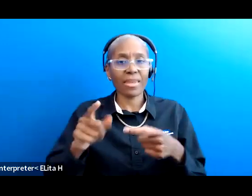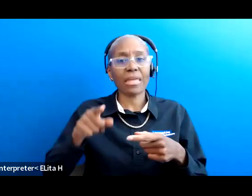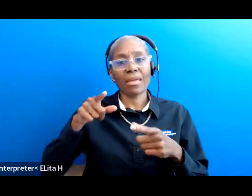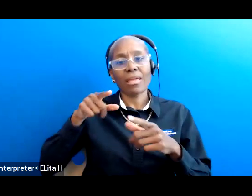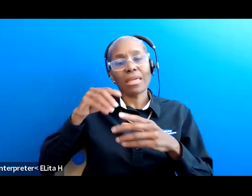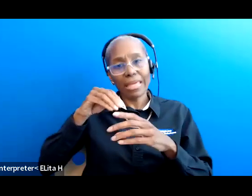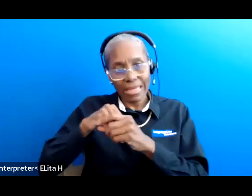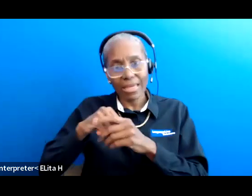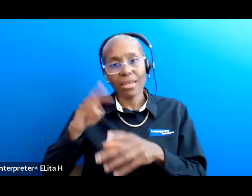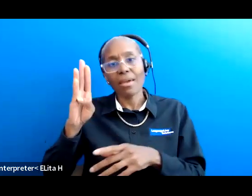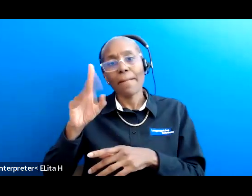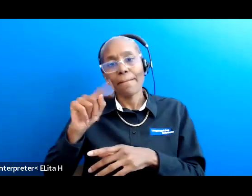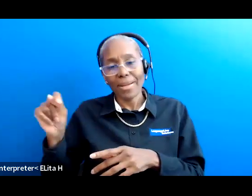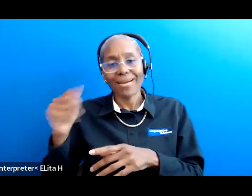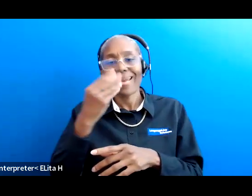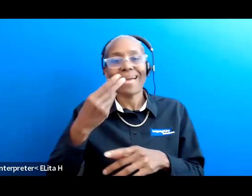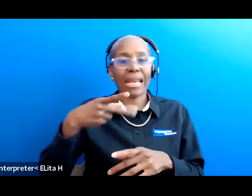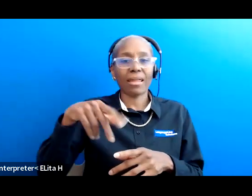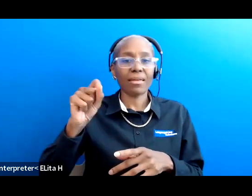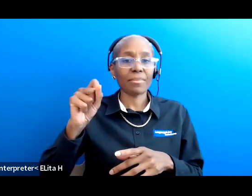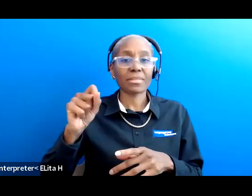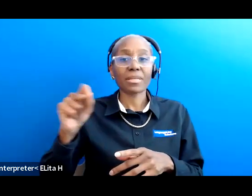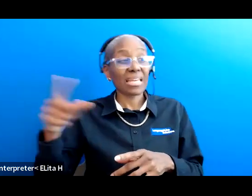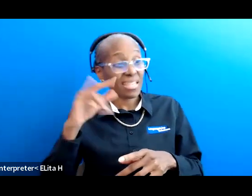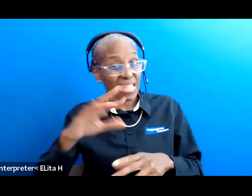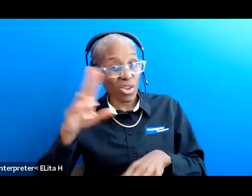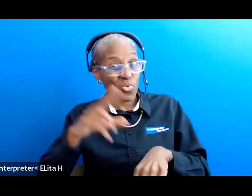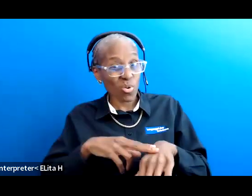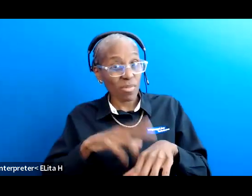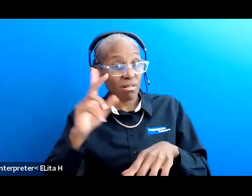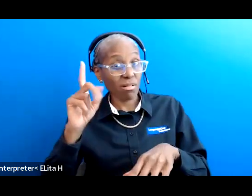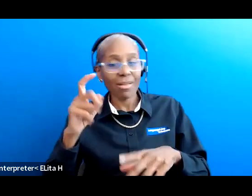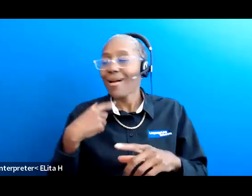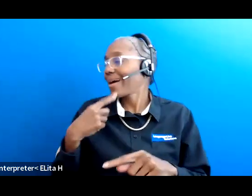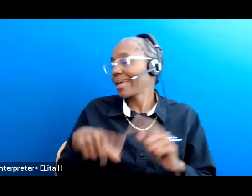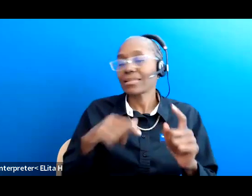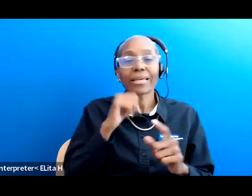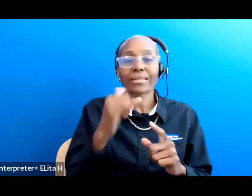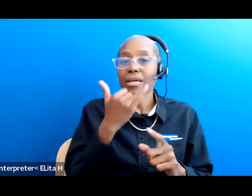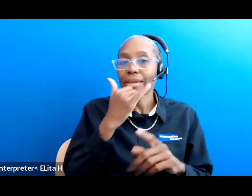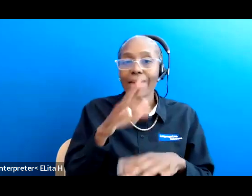Well, I can't say that it's not abnormal. Some people have this and some people don't.